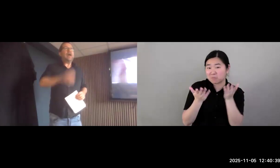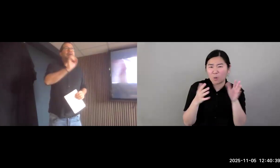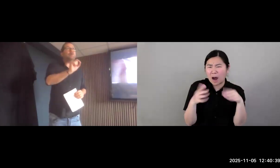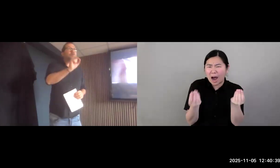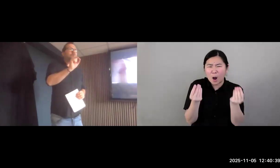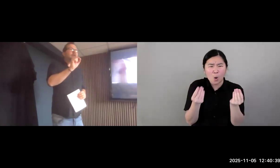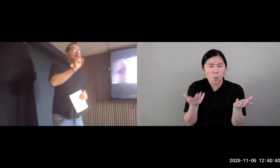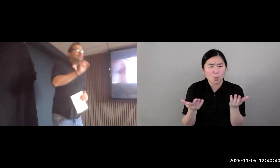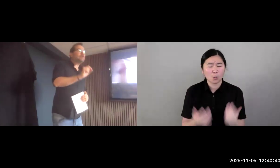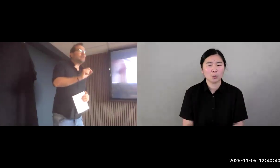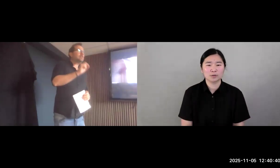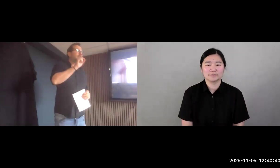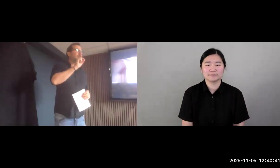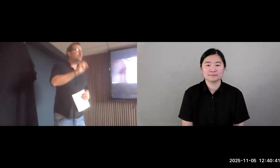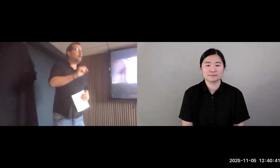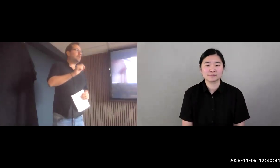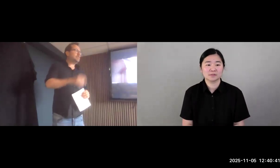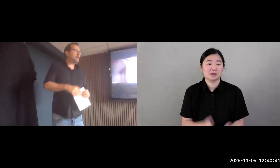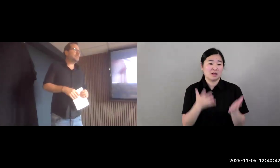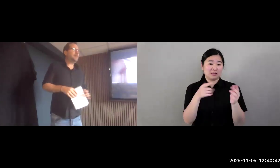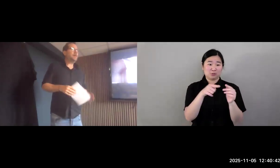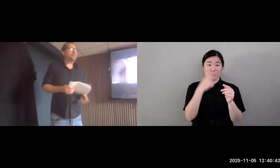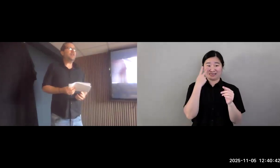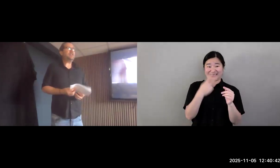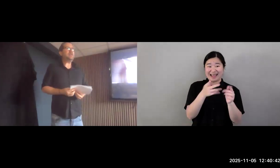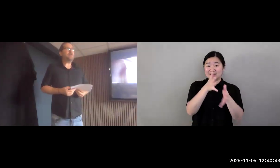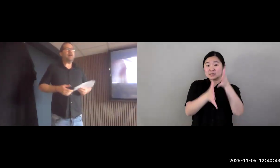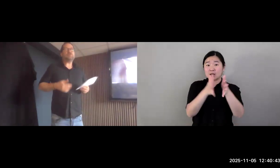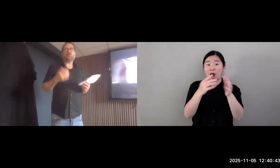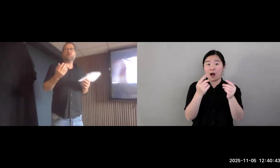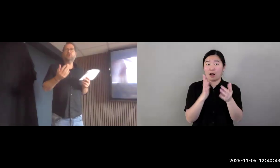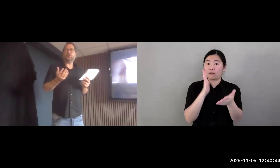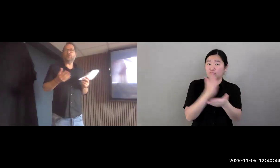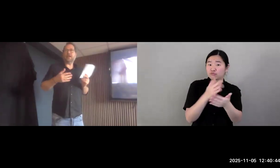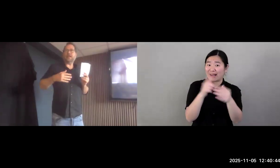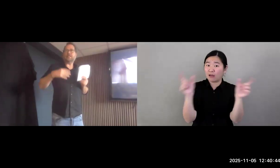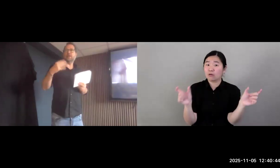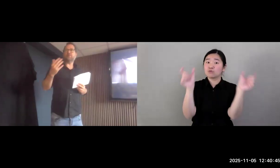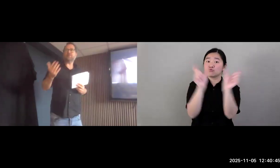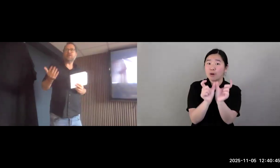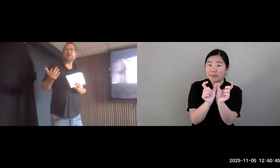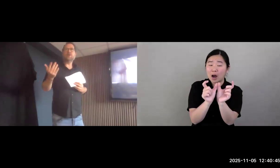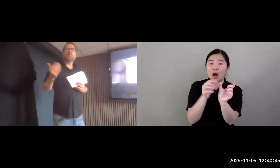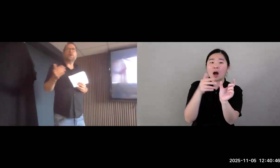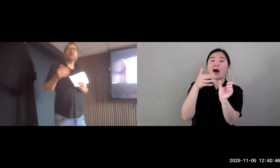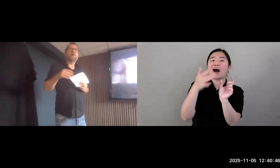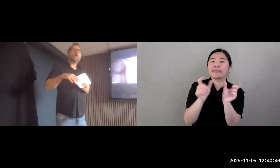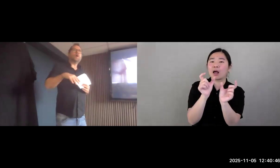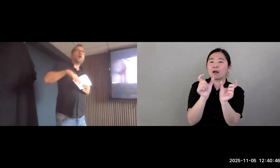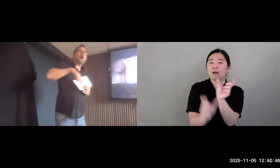And I would also be interested to what extent, then, if you have sort of reduction in a type of sign, whether